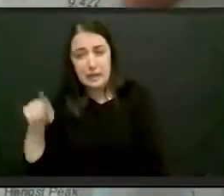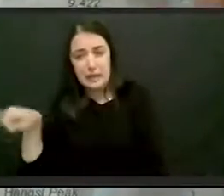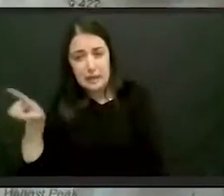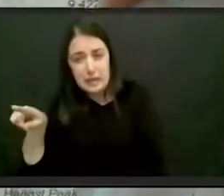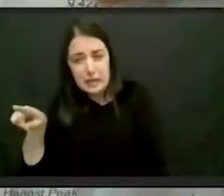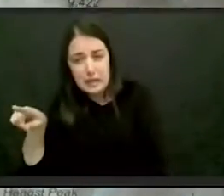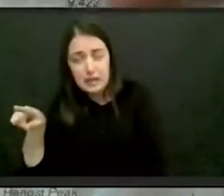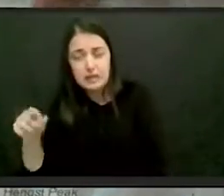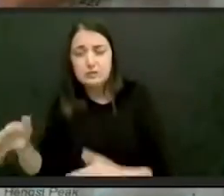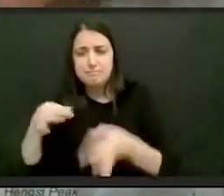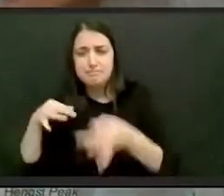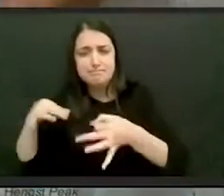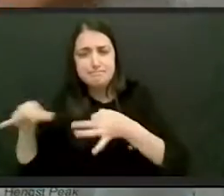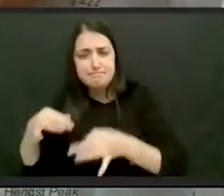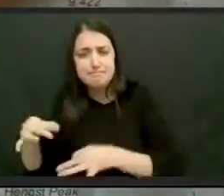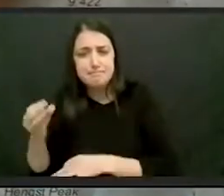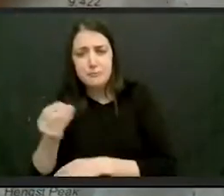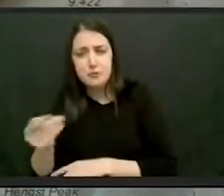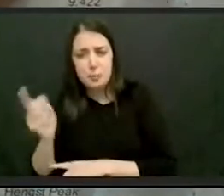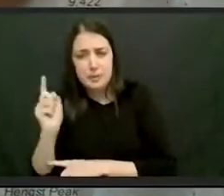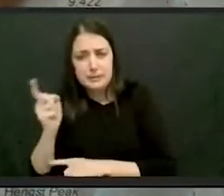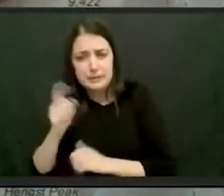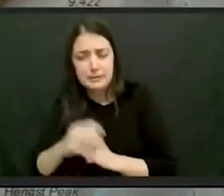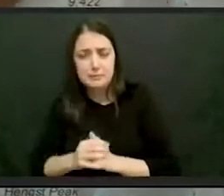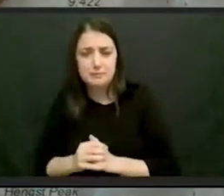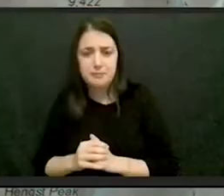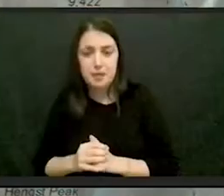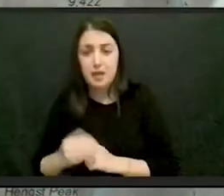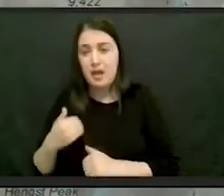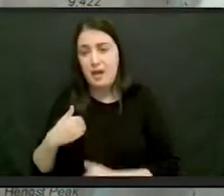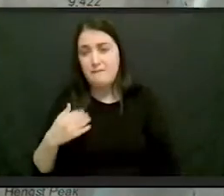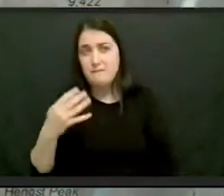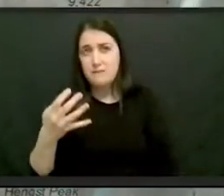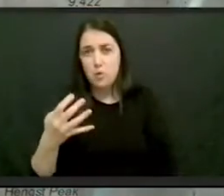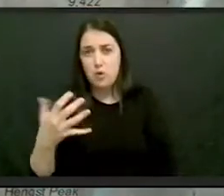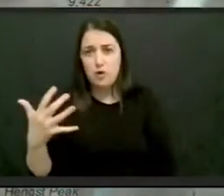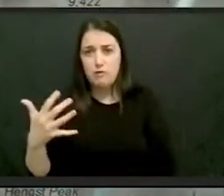you and talk to you that we have about four or five crews that have started in here off the highway system. They're